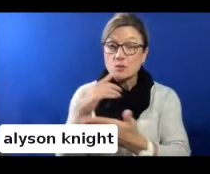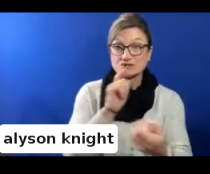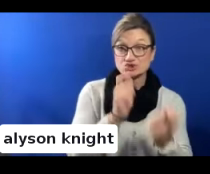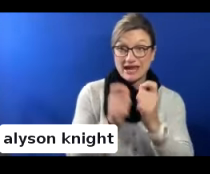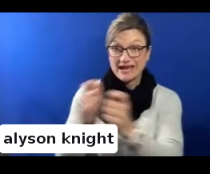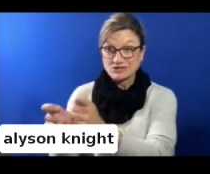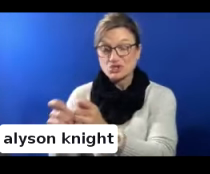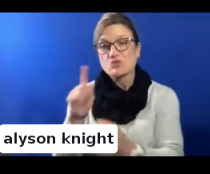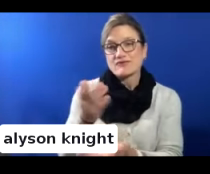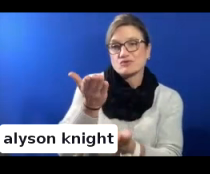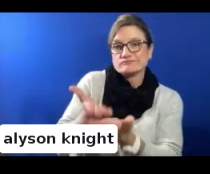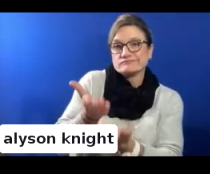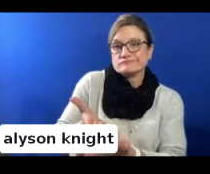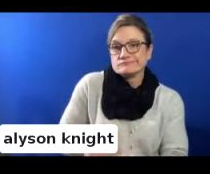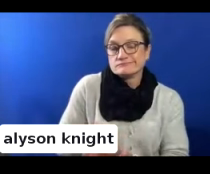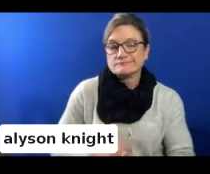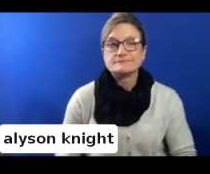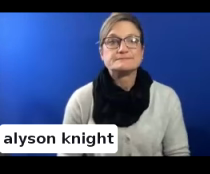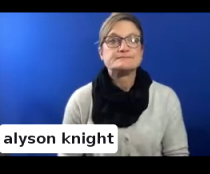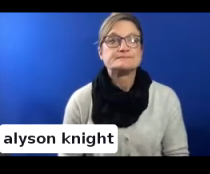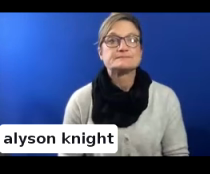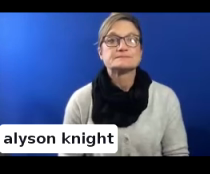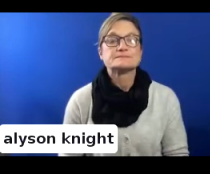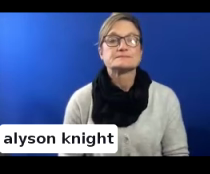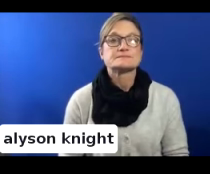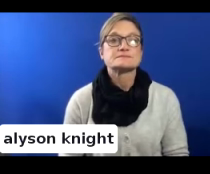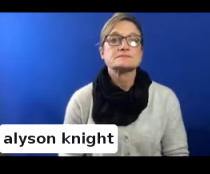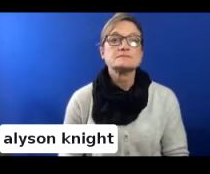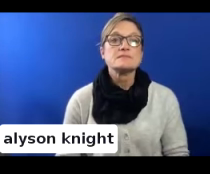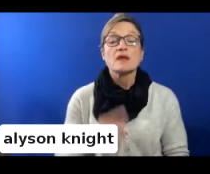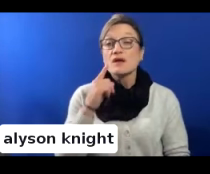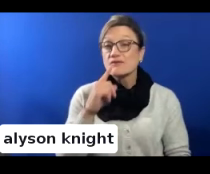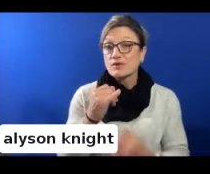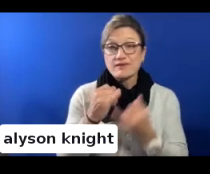The first item for the final report, again, same as before,